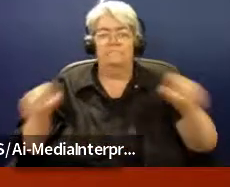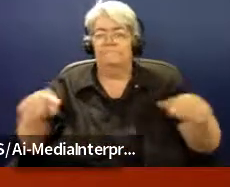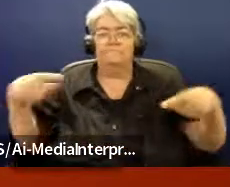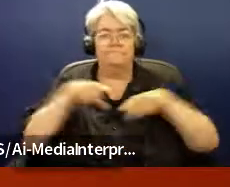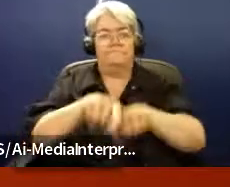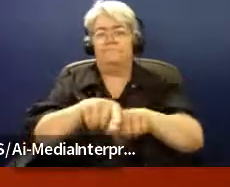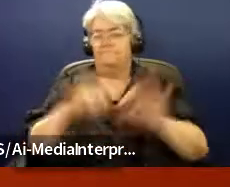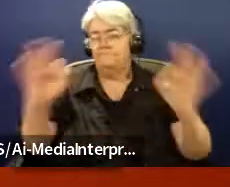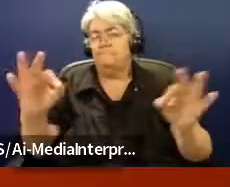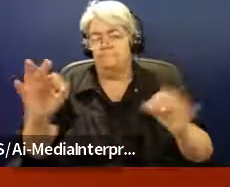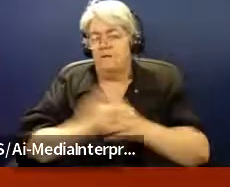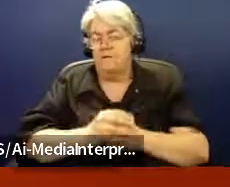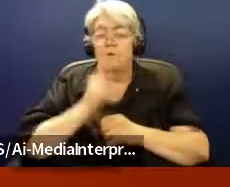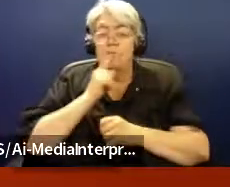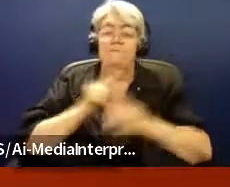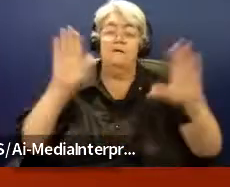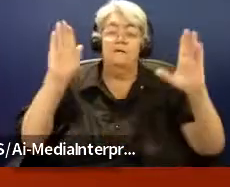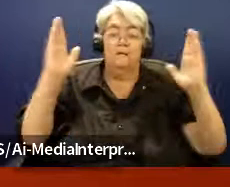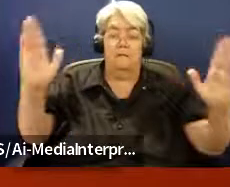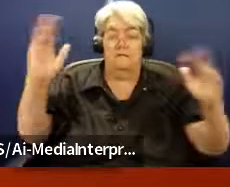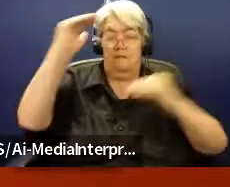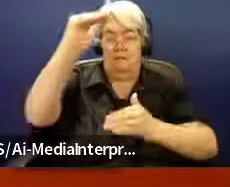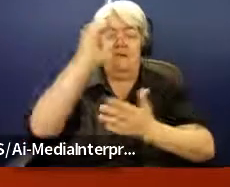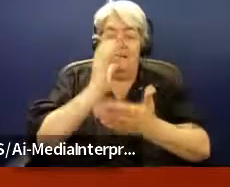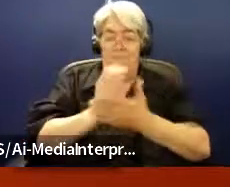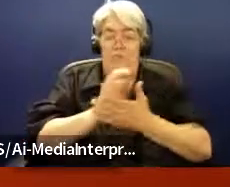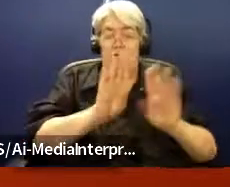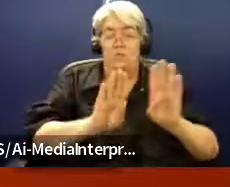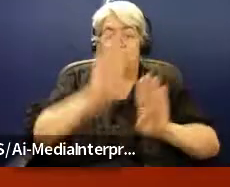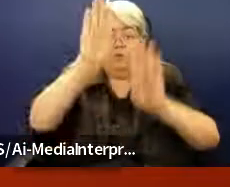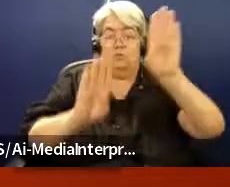If we've got complex images, charts and graphs,